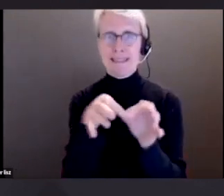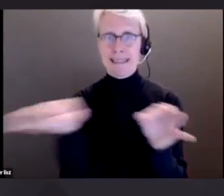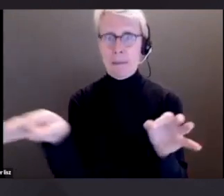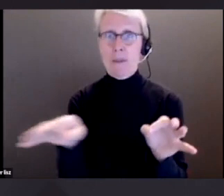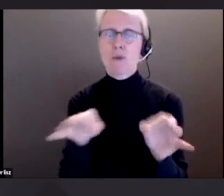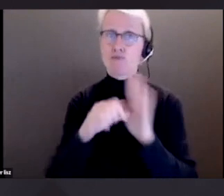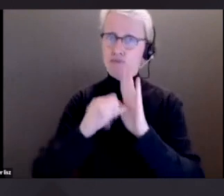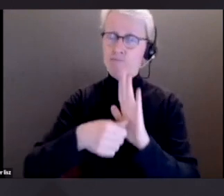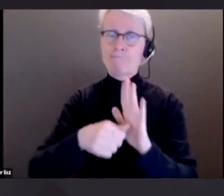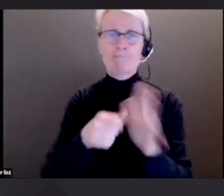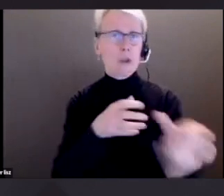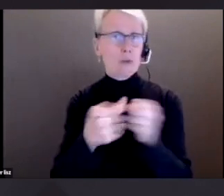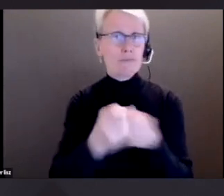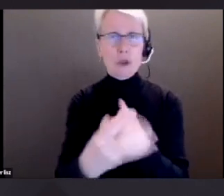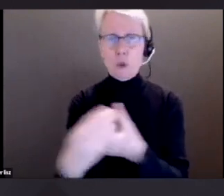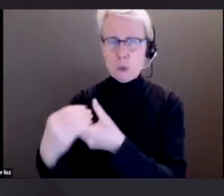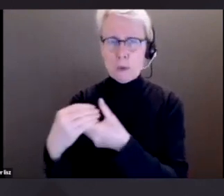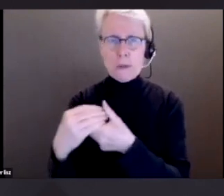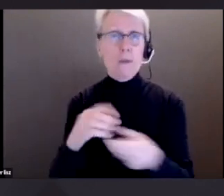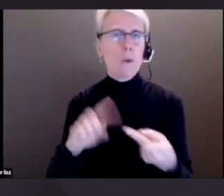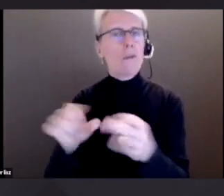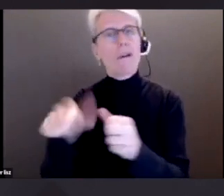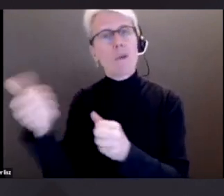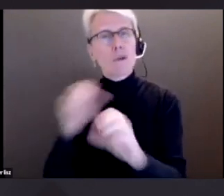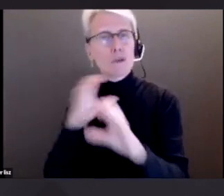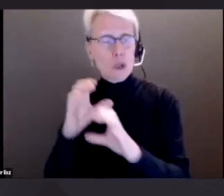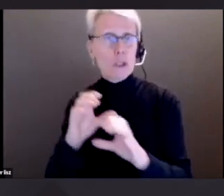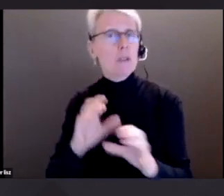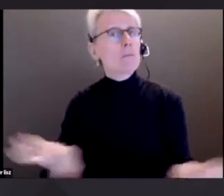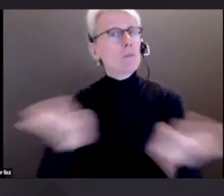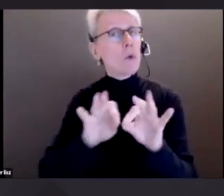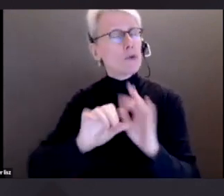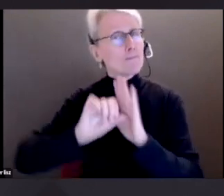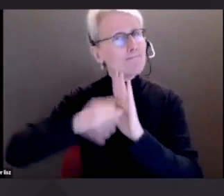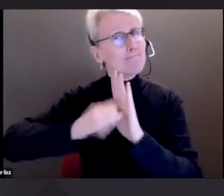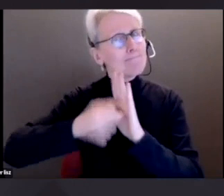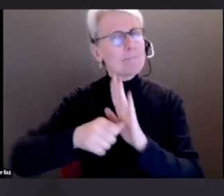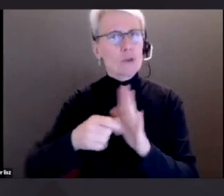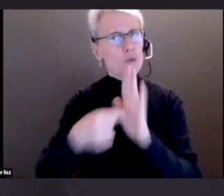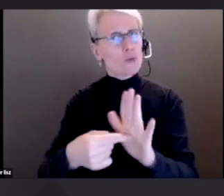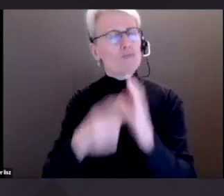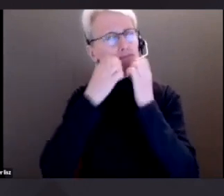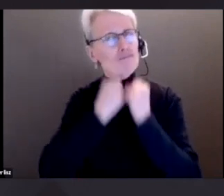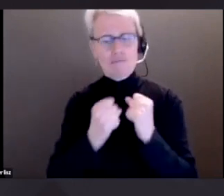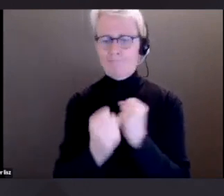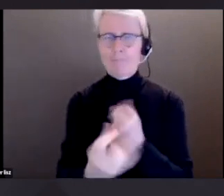and represent your values as an inclusive employer. For example, a simple statement might be,